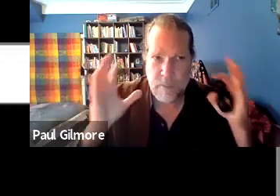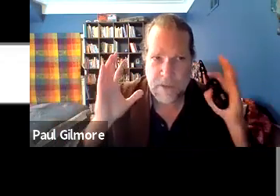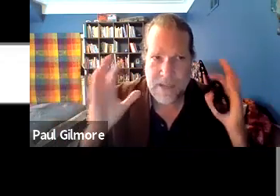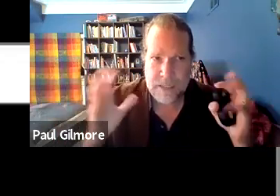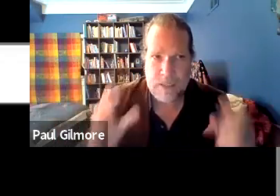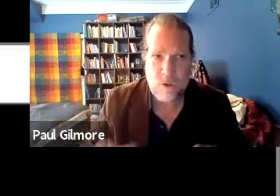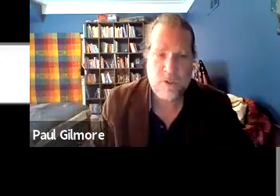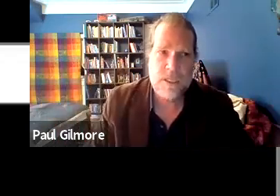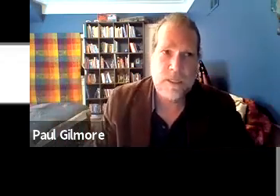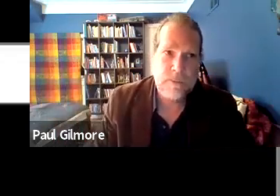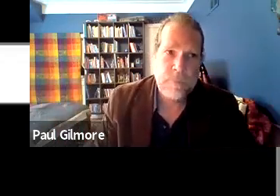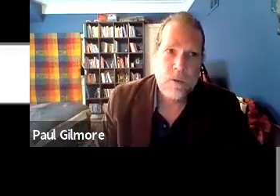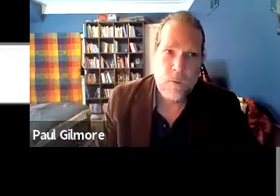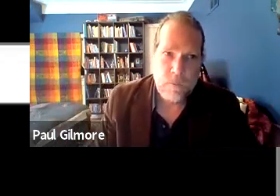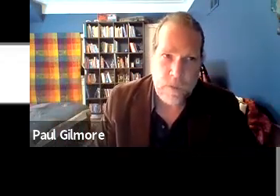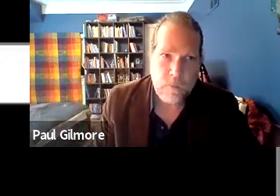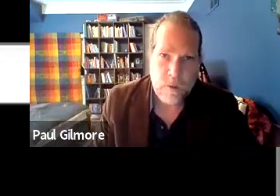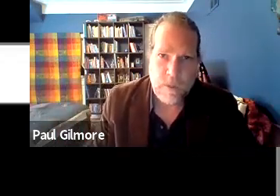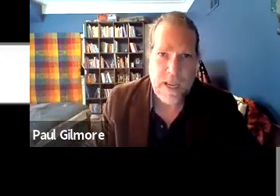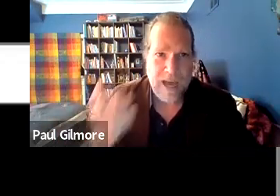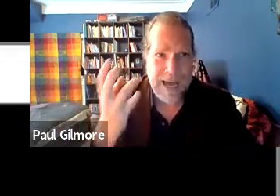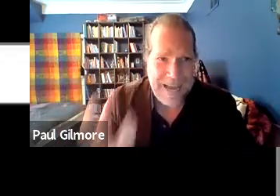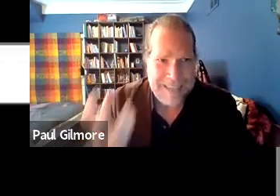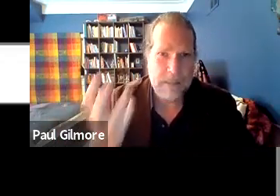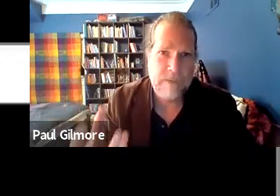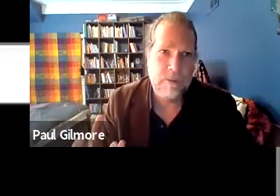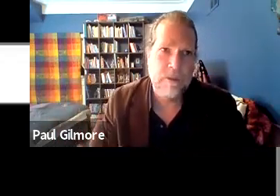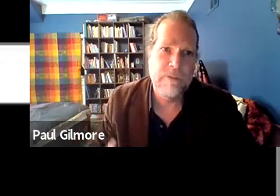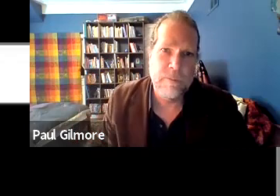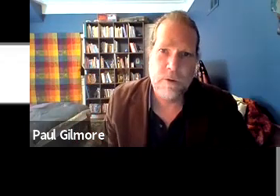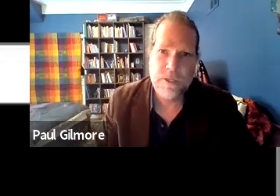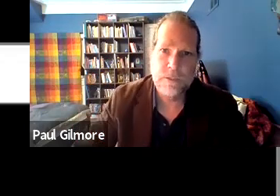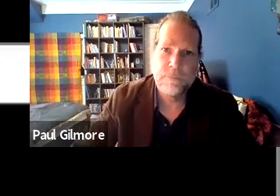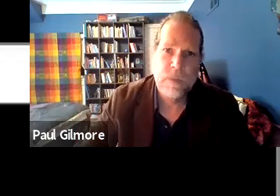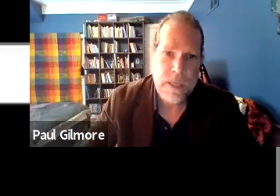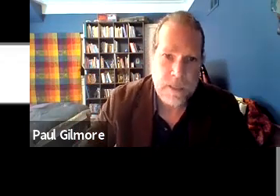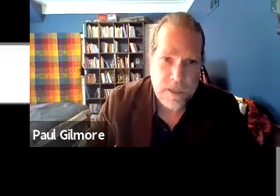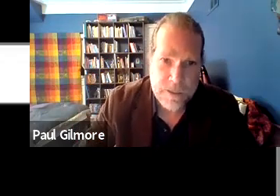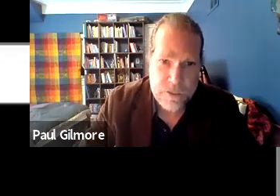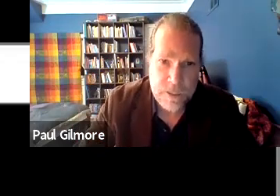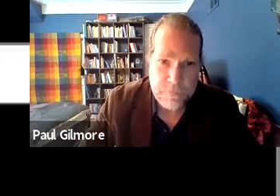really about 1913, when we were we had the highest level of immigration in our history,